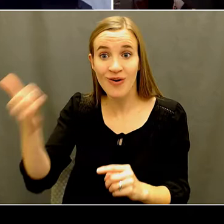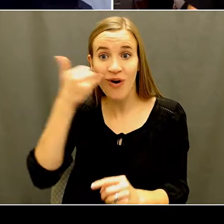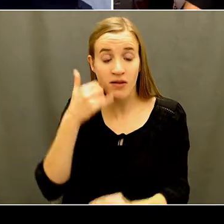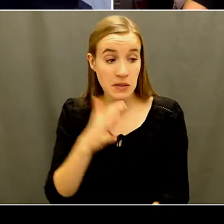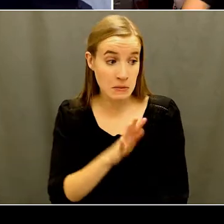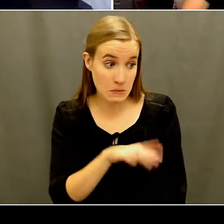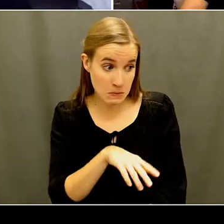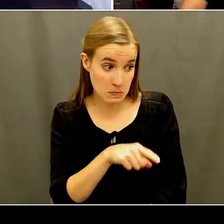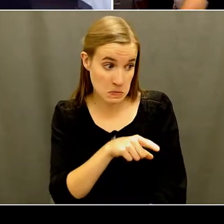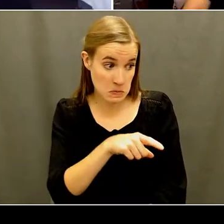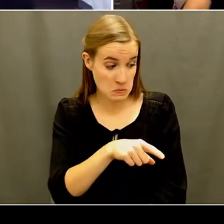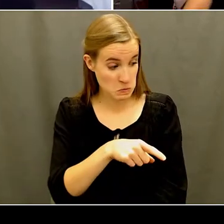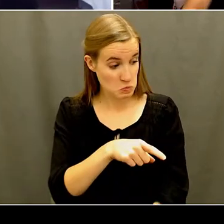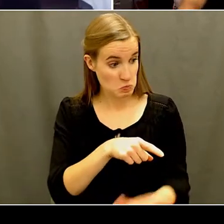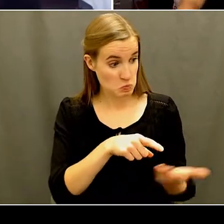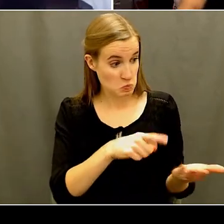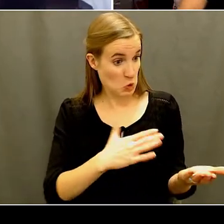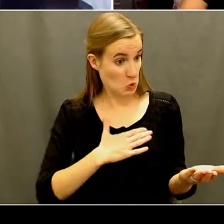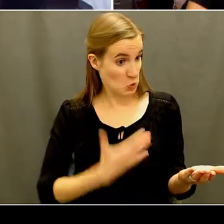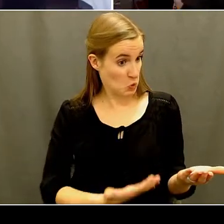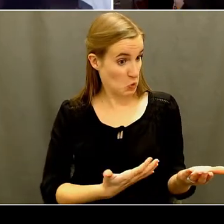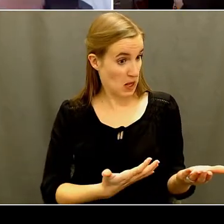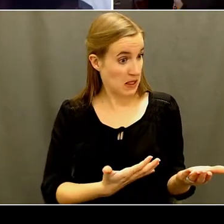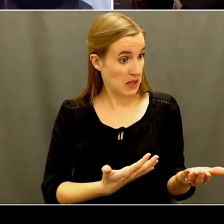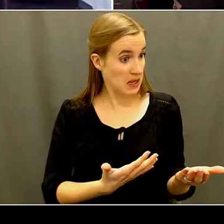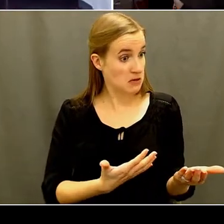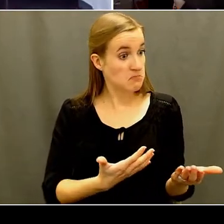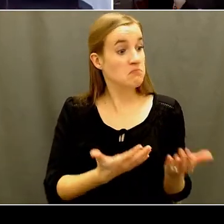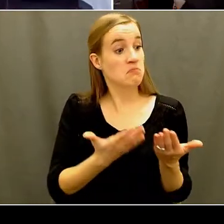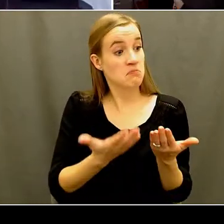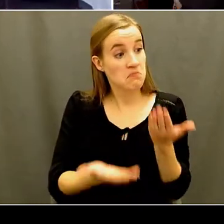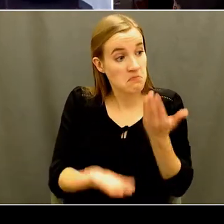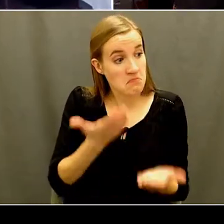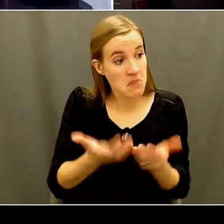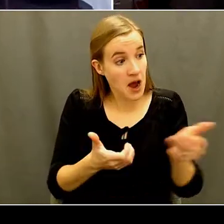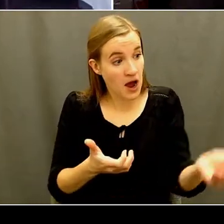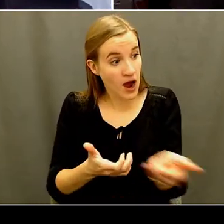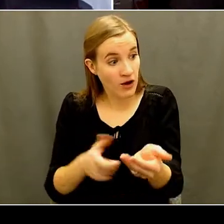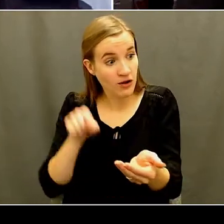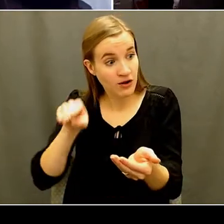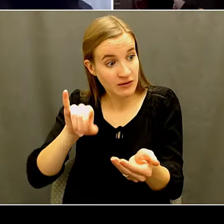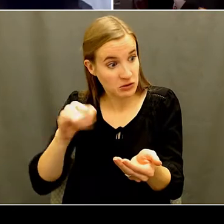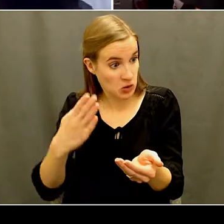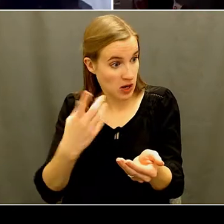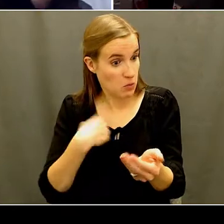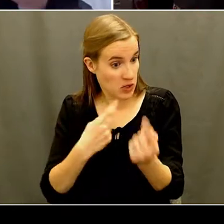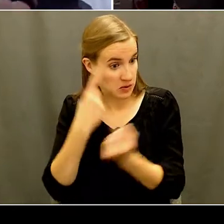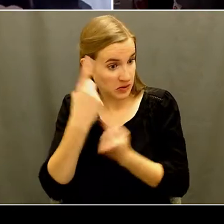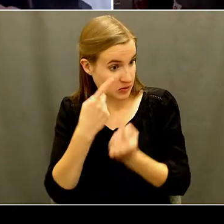another phone call um, and another phone call. And ultimately, they offered me